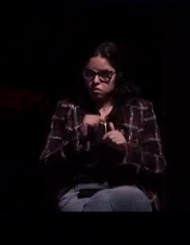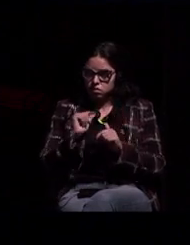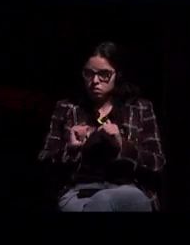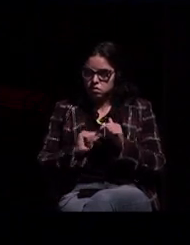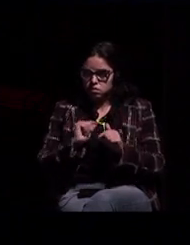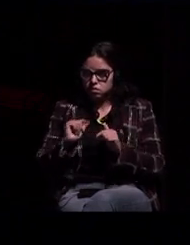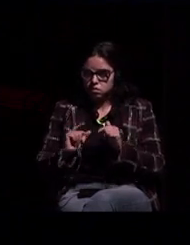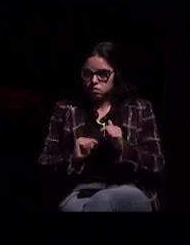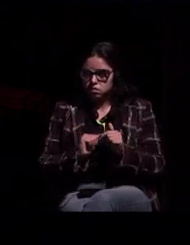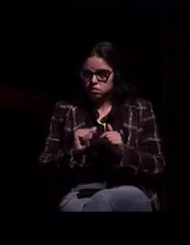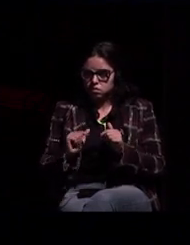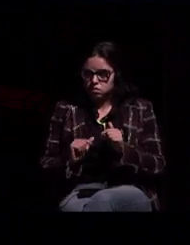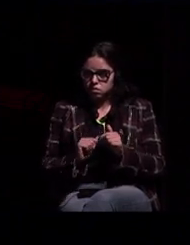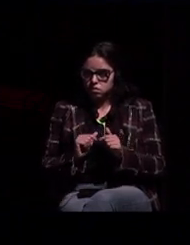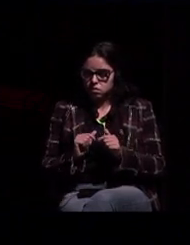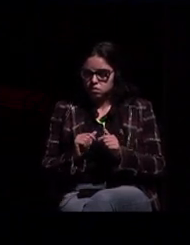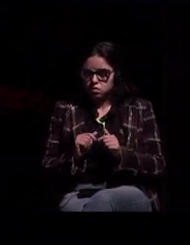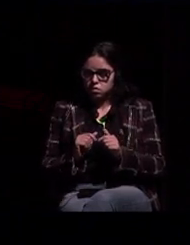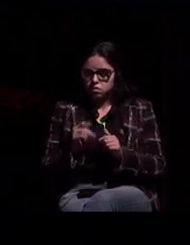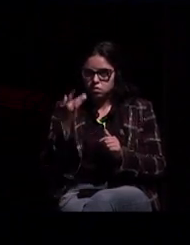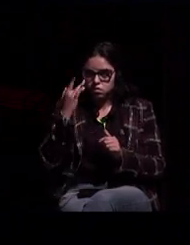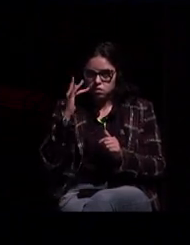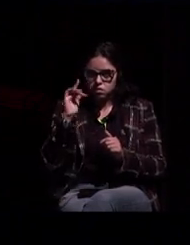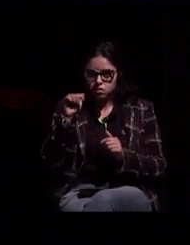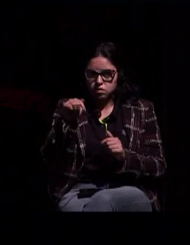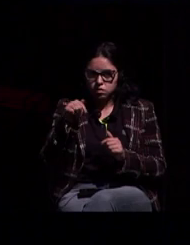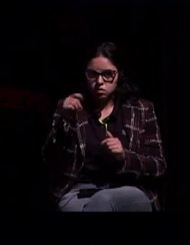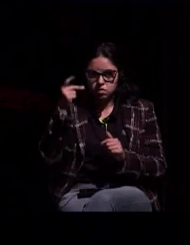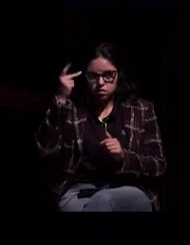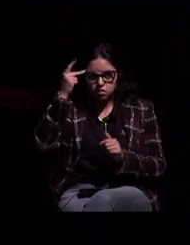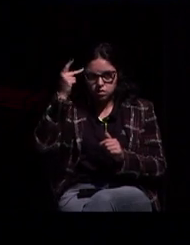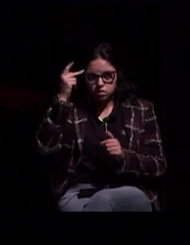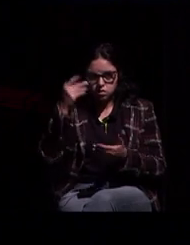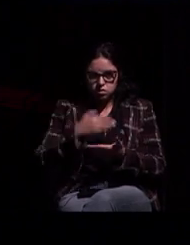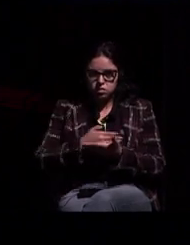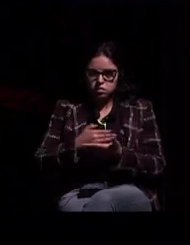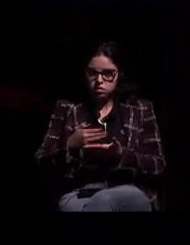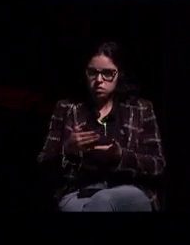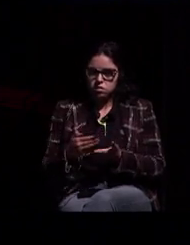I don’t know if in São Paulo they have already begun free-tour related activities